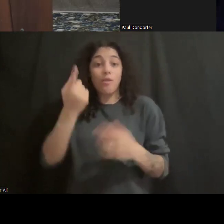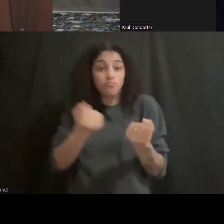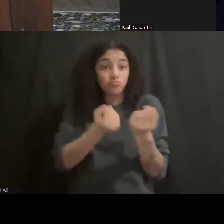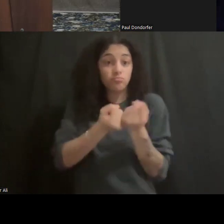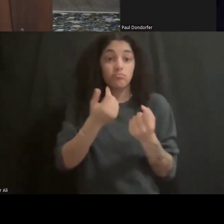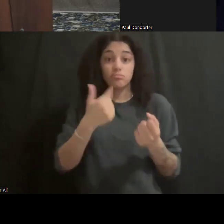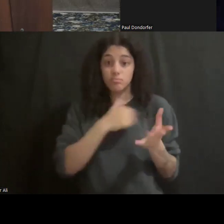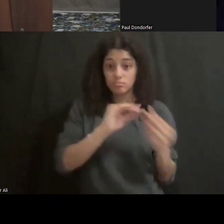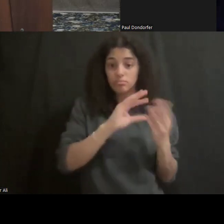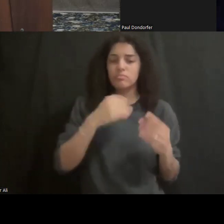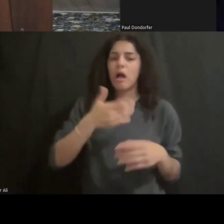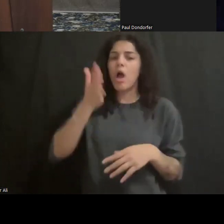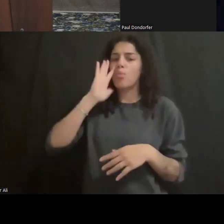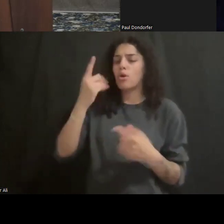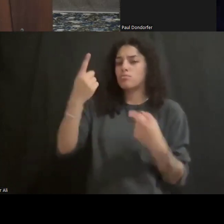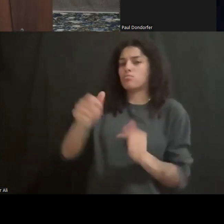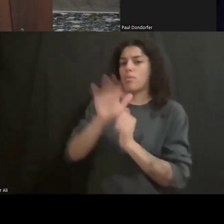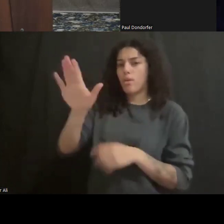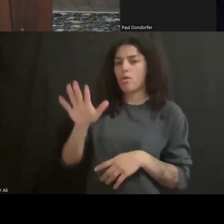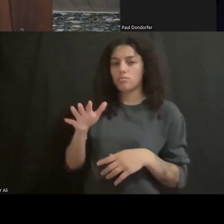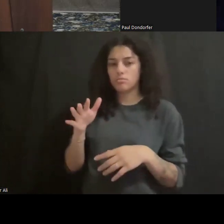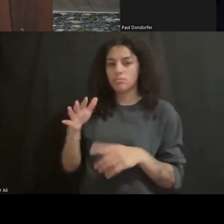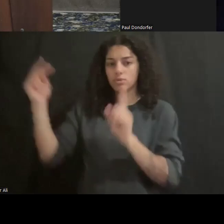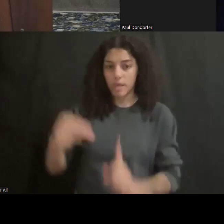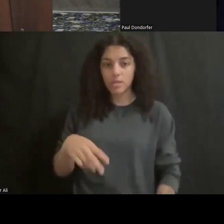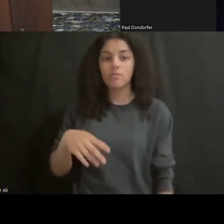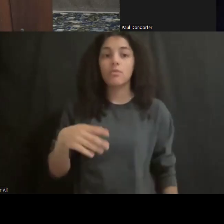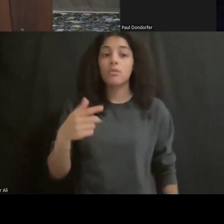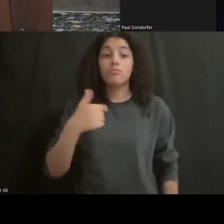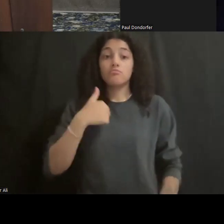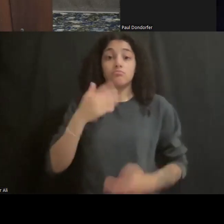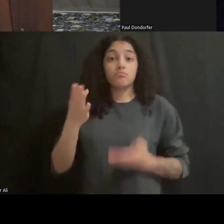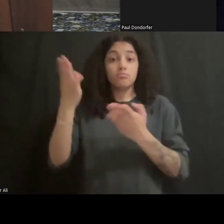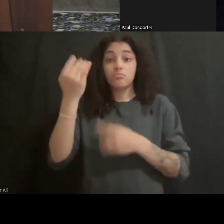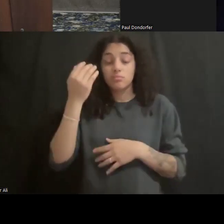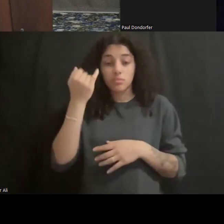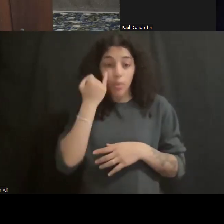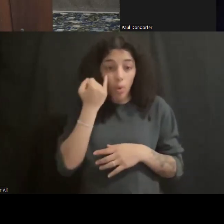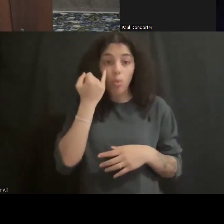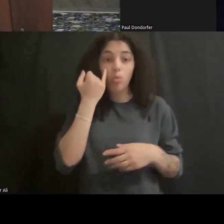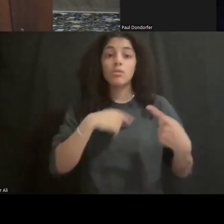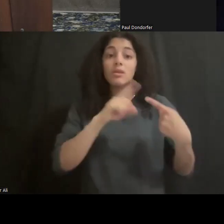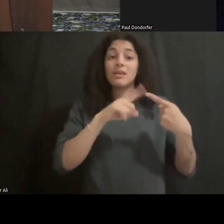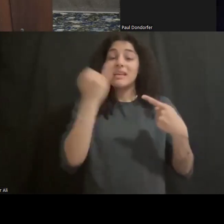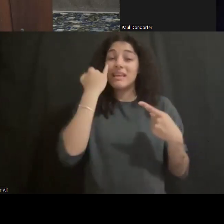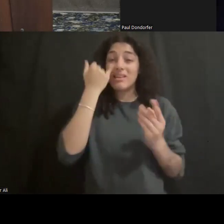pledge would be this If the information were ever to be misused by anyone or monetized by anyone or